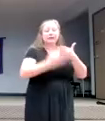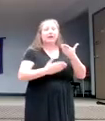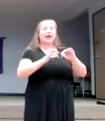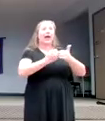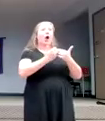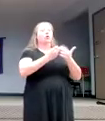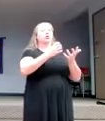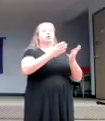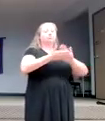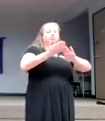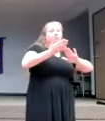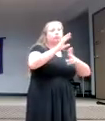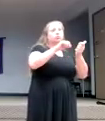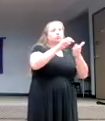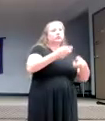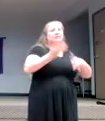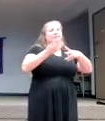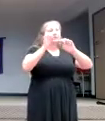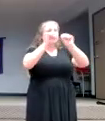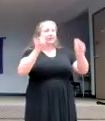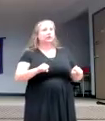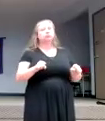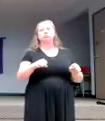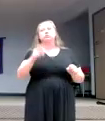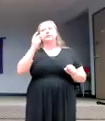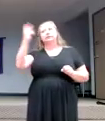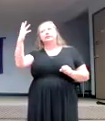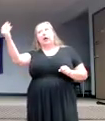the grinder pump system, which as mentioned, there's a full unit outside, which is actually